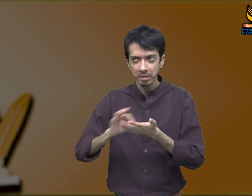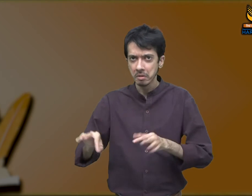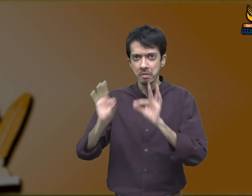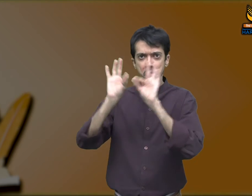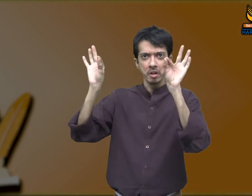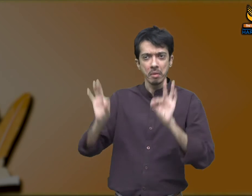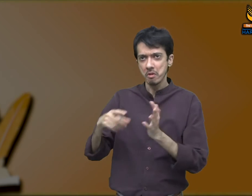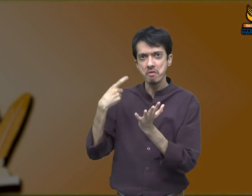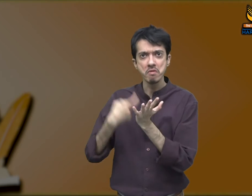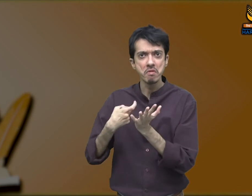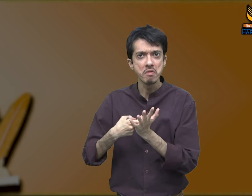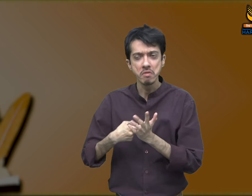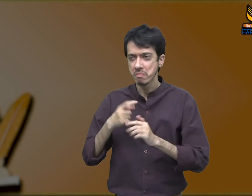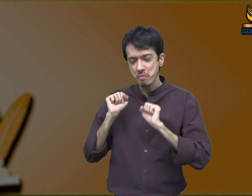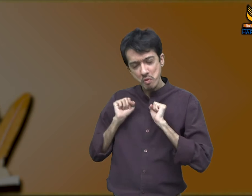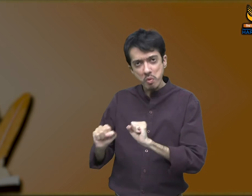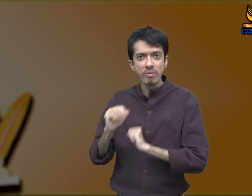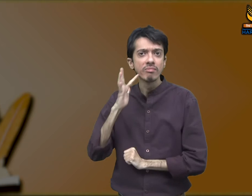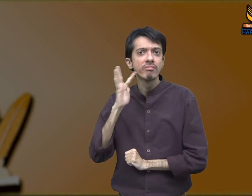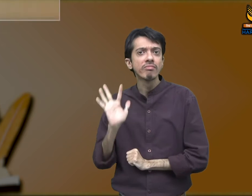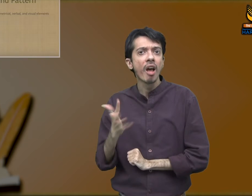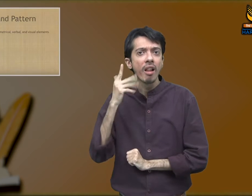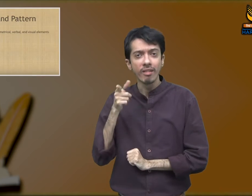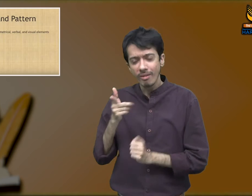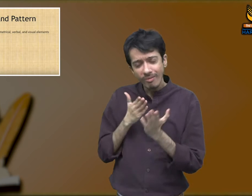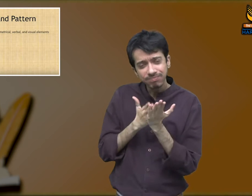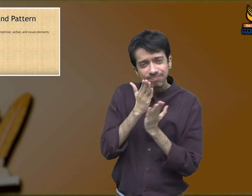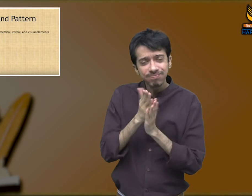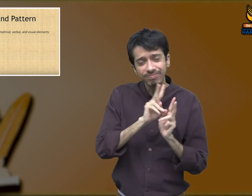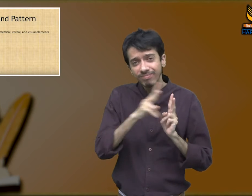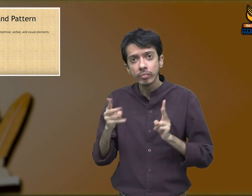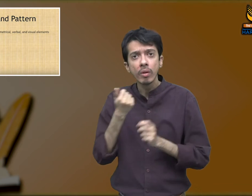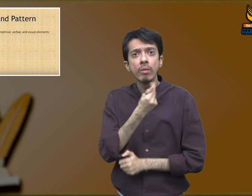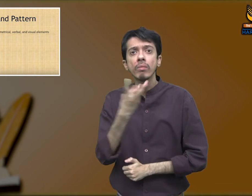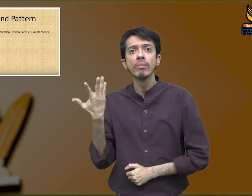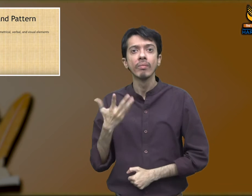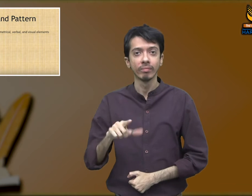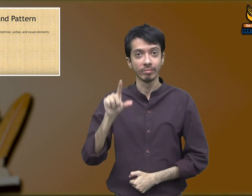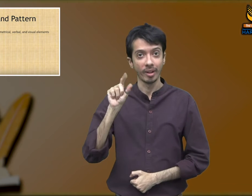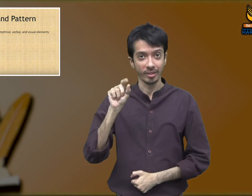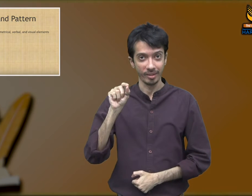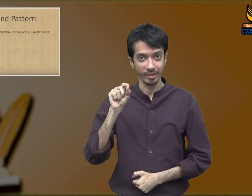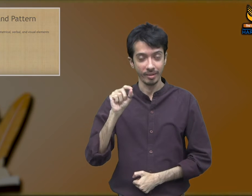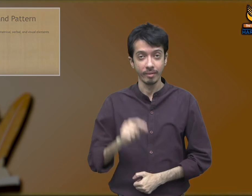There are different styles and patterns used in poetry. Here, I'll tell you about ten.